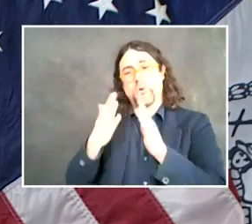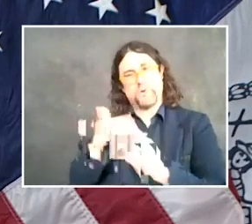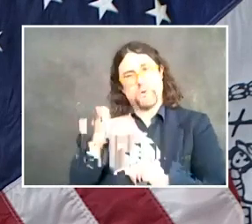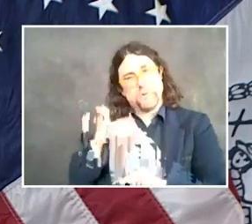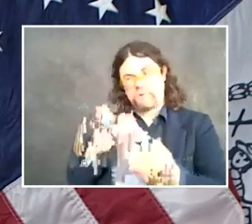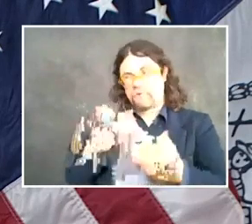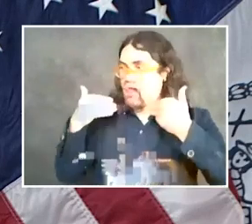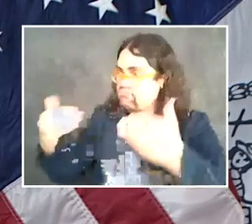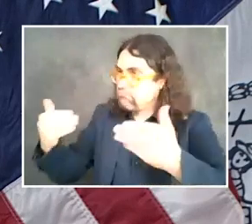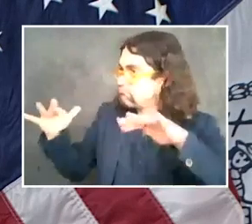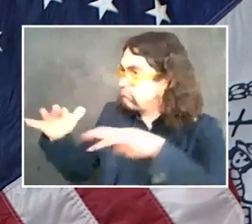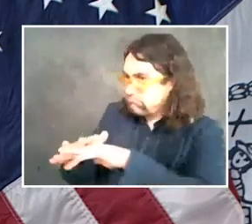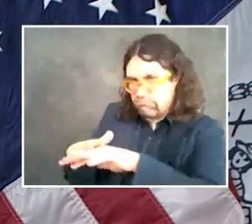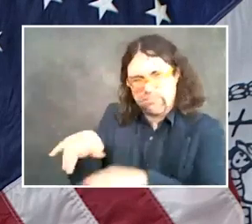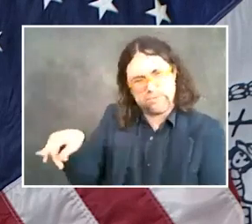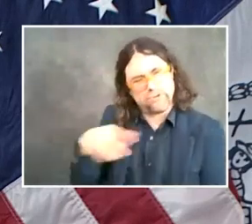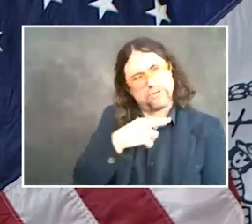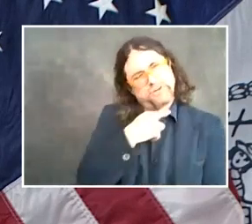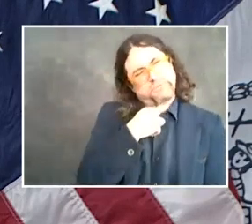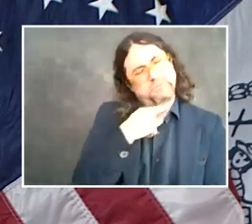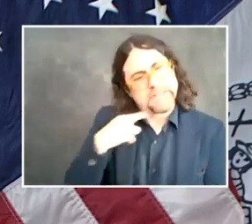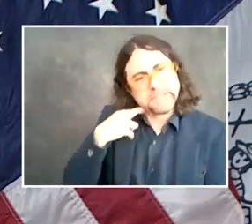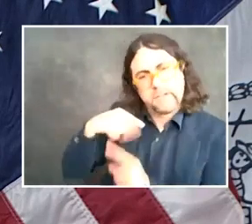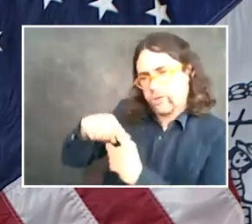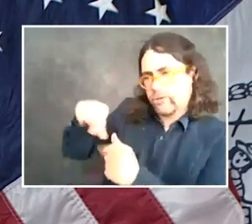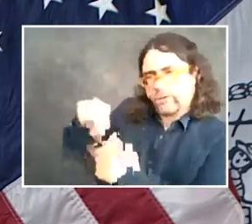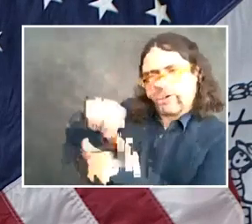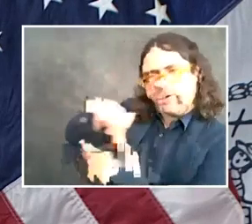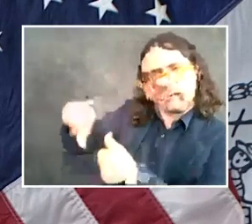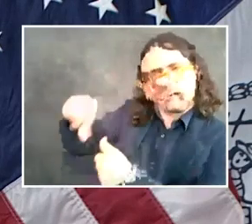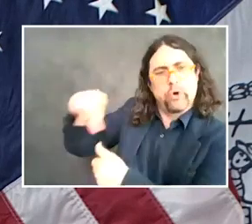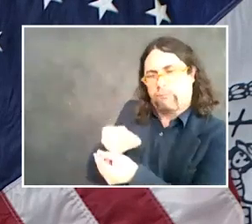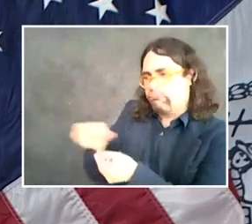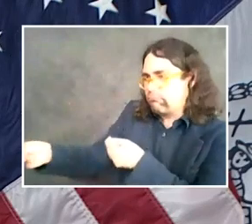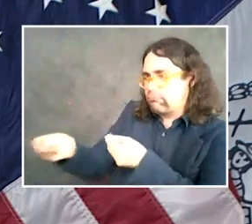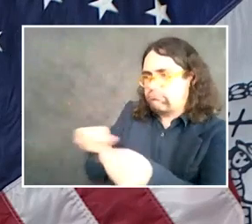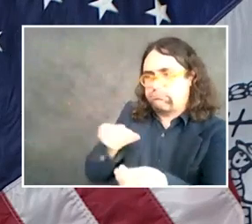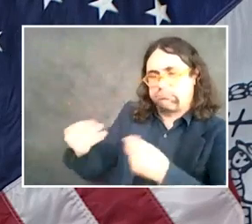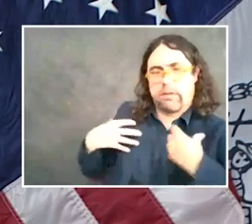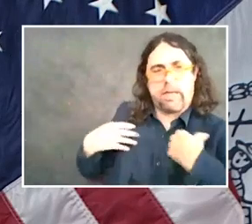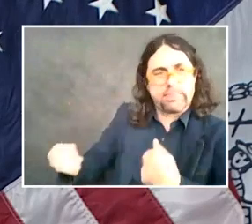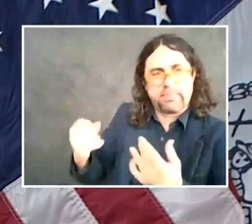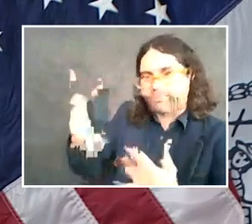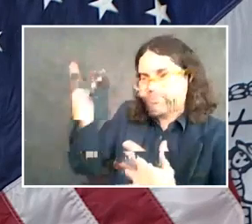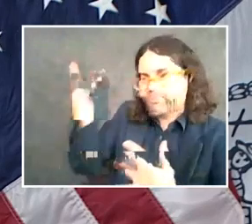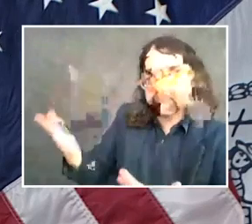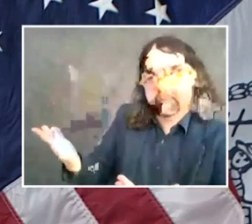EQUALLY. SO AGAIN, IF IN MY PASSION AND IN MY EMOTION I SAID SOMETHING THAT WAS HURTFUL, I'M SORRY